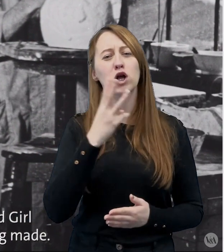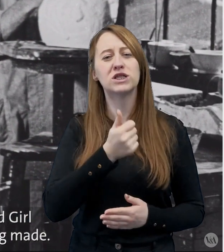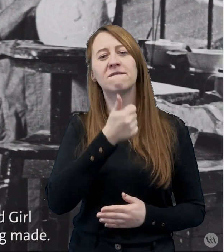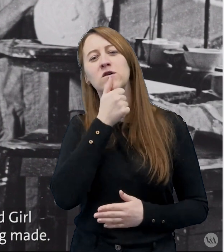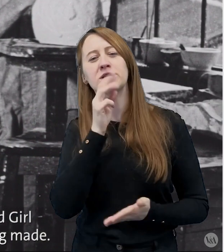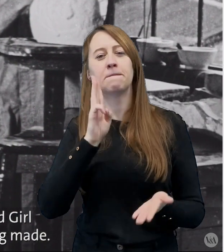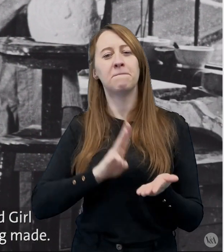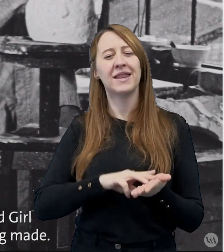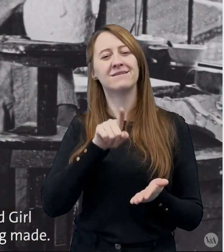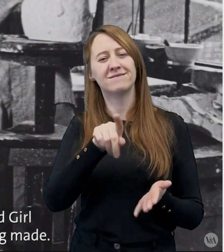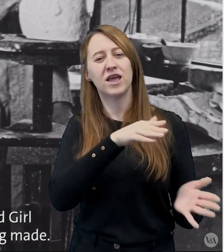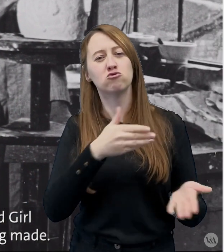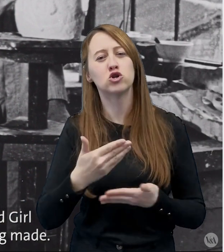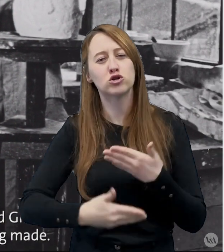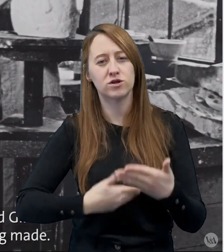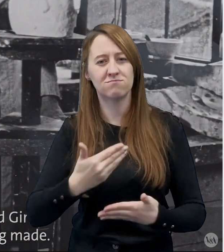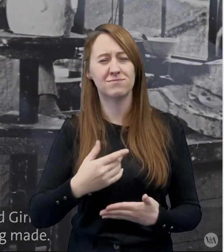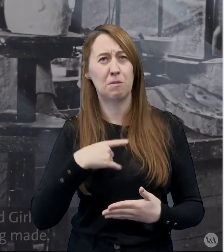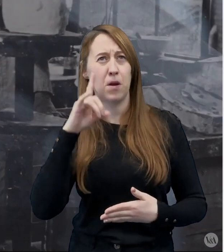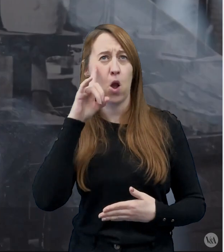I was hoping just to be able to skip. It's still quite nice.